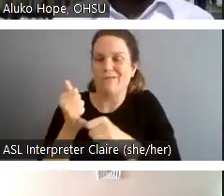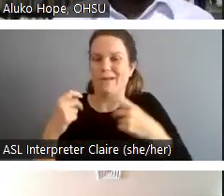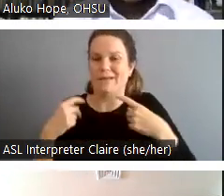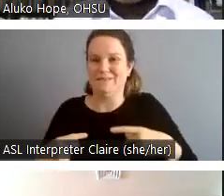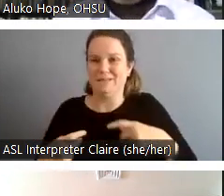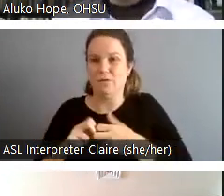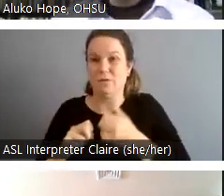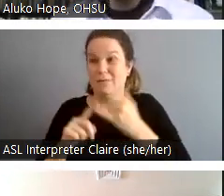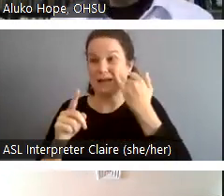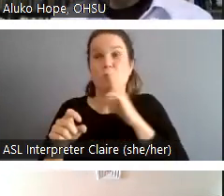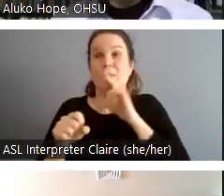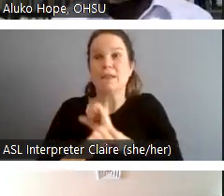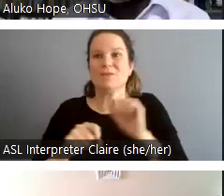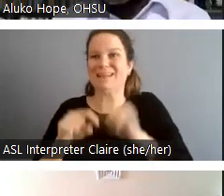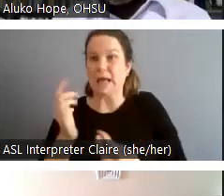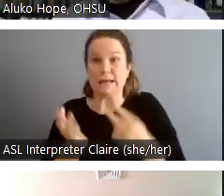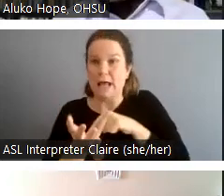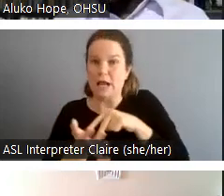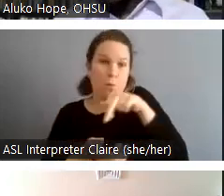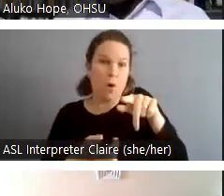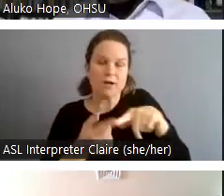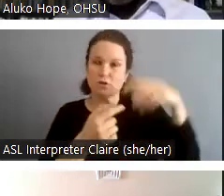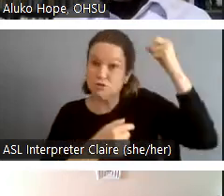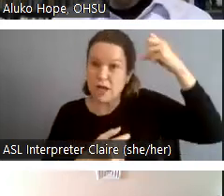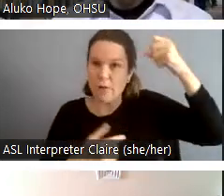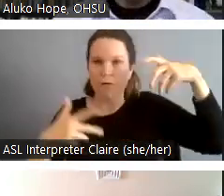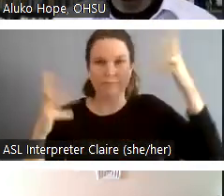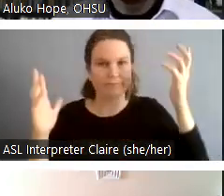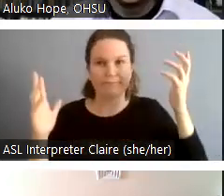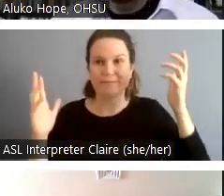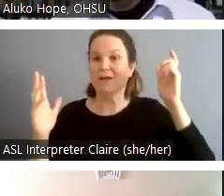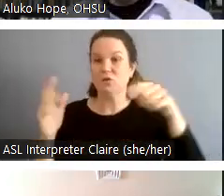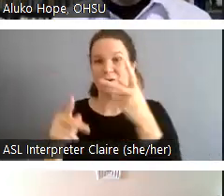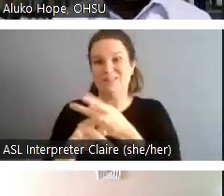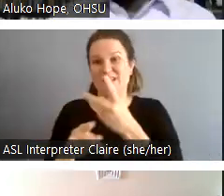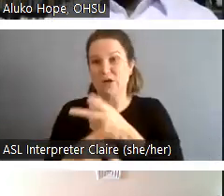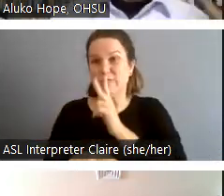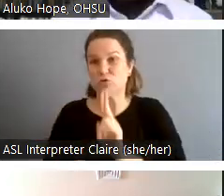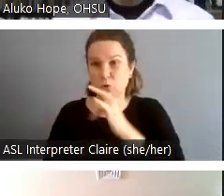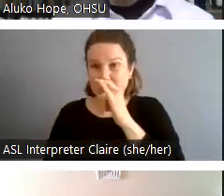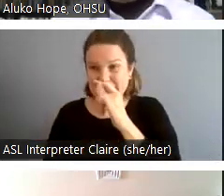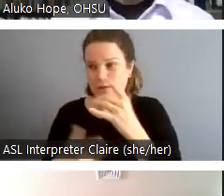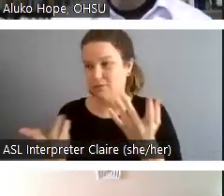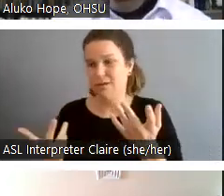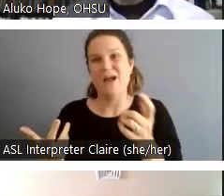literally can't get up and walk to the shower and, you know, and you have to take care of the two-year-old, like we're